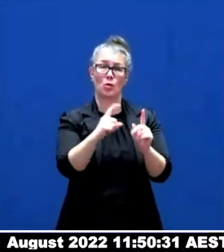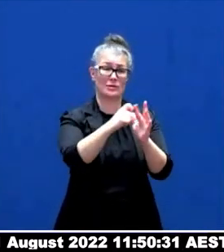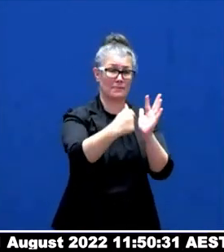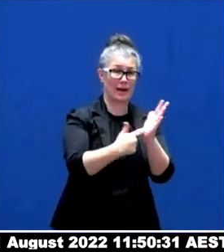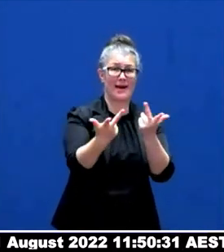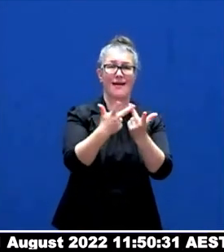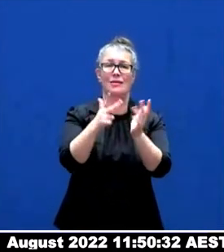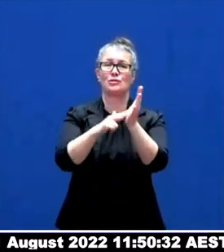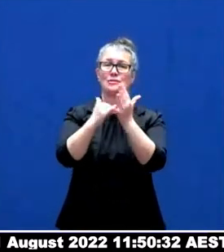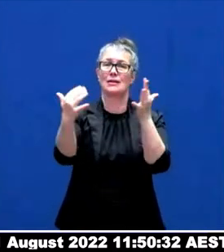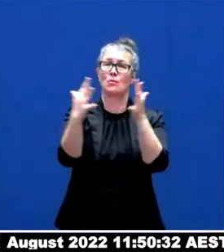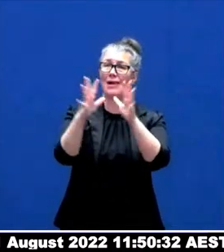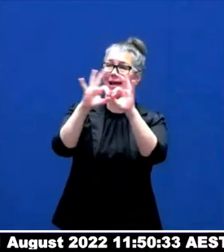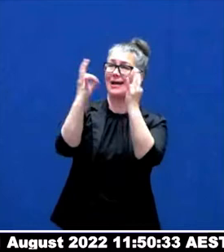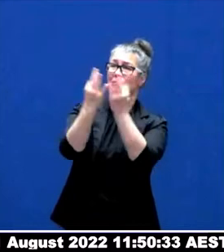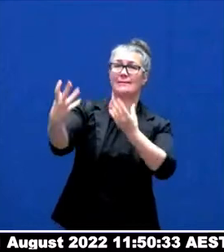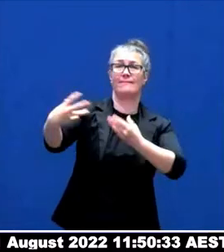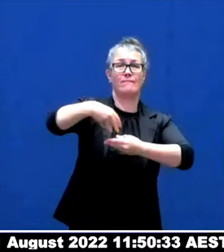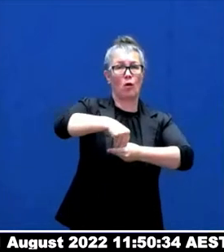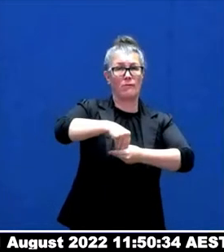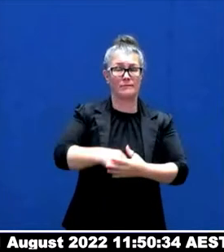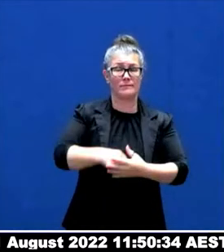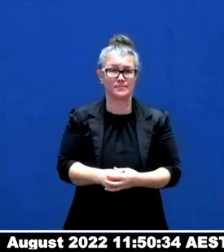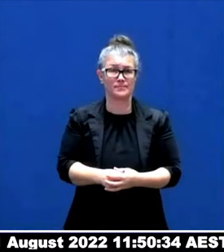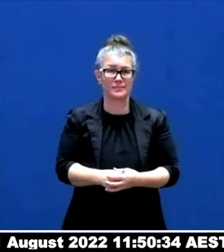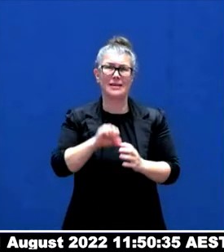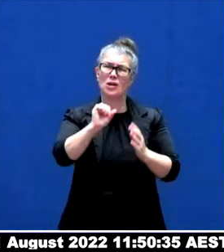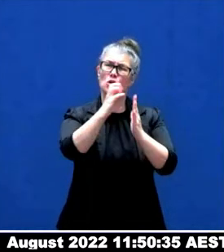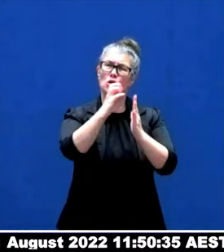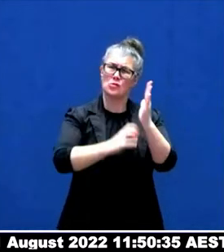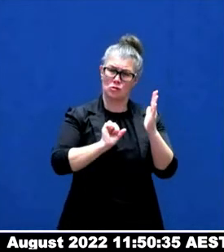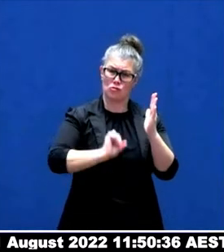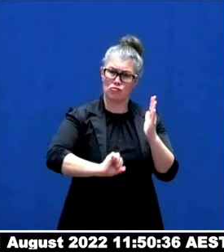agencies. MS EASTMAN: And though this is your Statement, some of the content, in terms